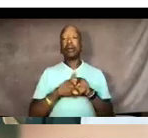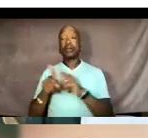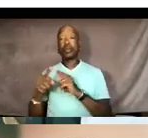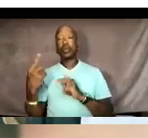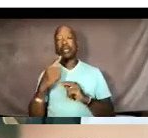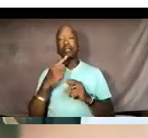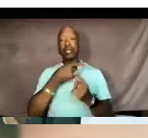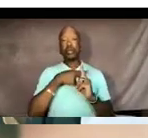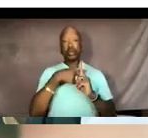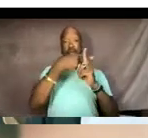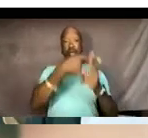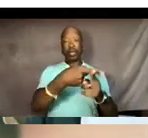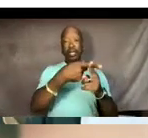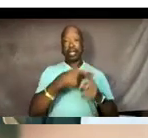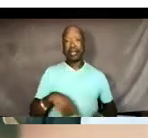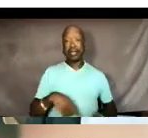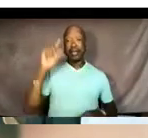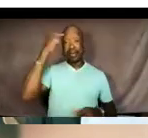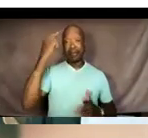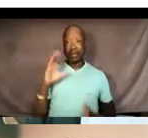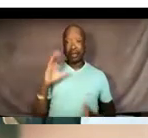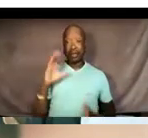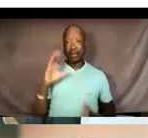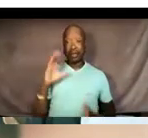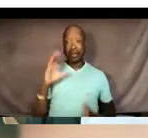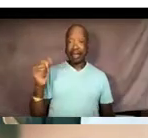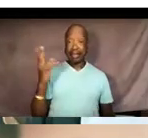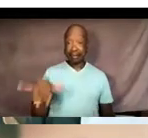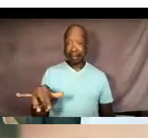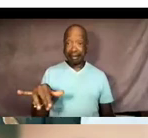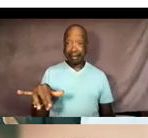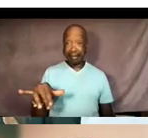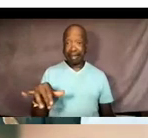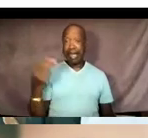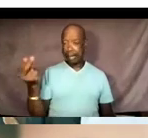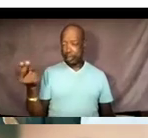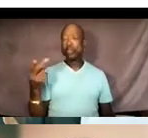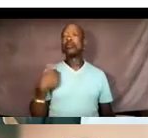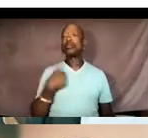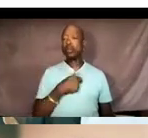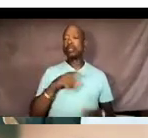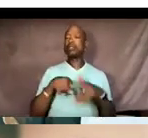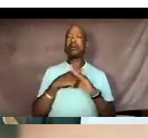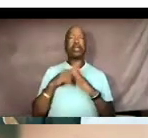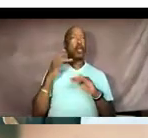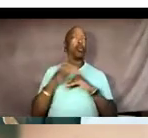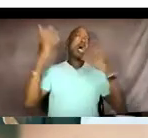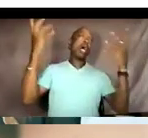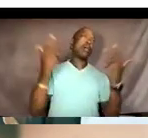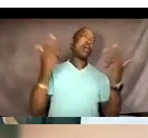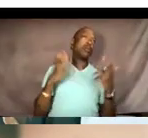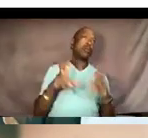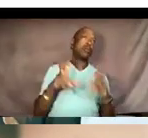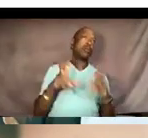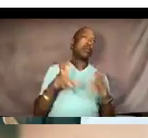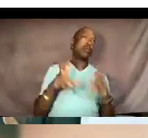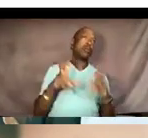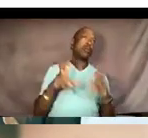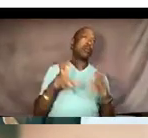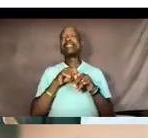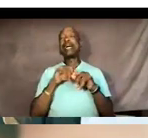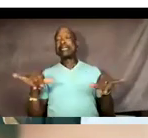Kathy Holchul um so we like started pretty early on but around the same time that um the threat